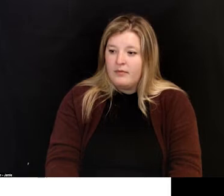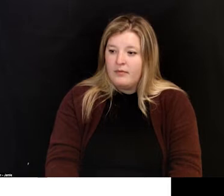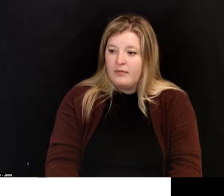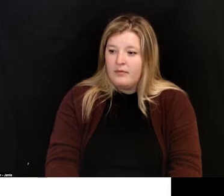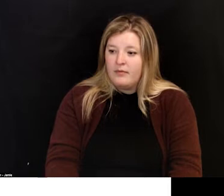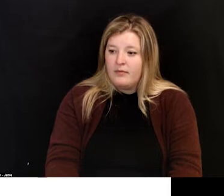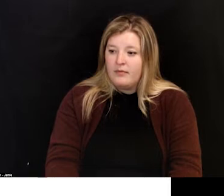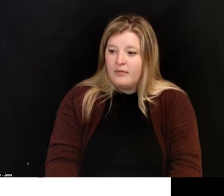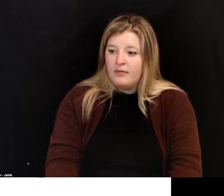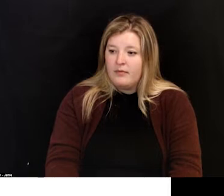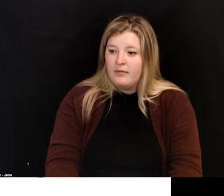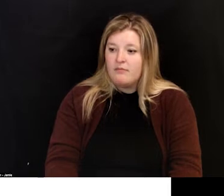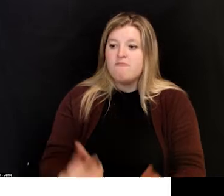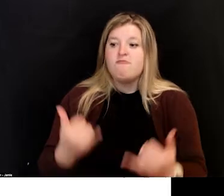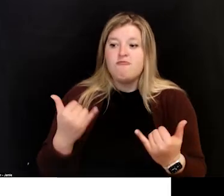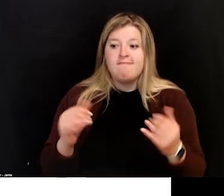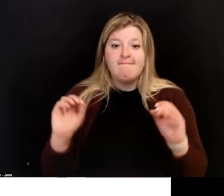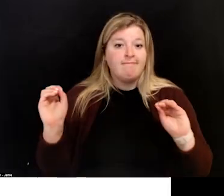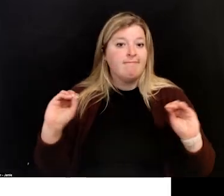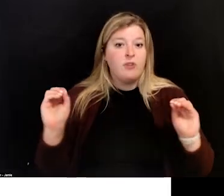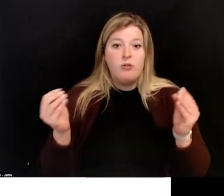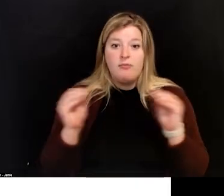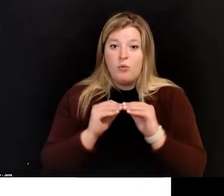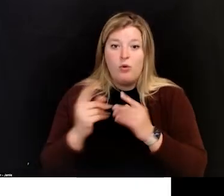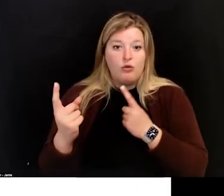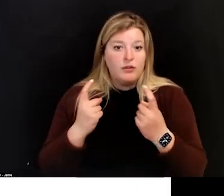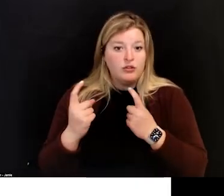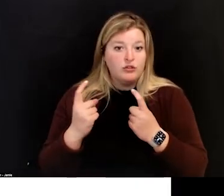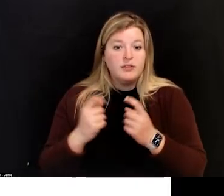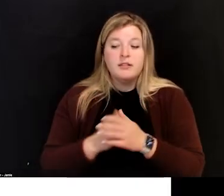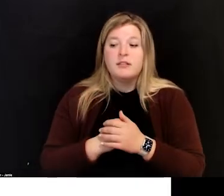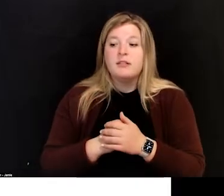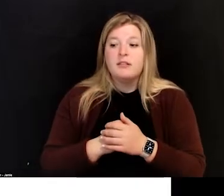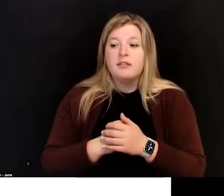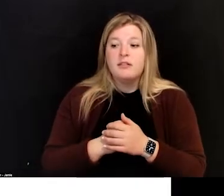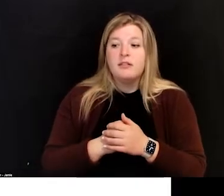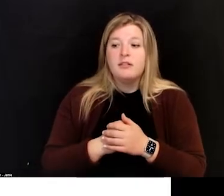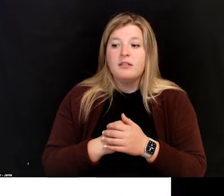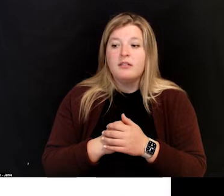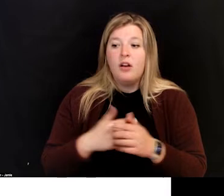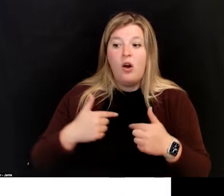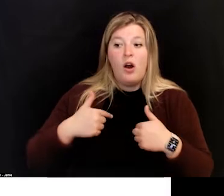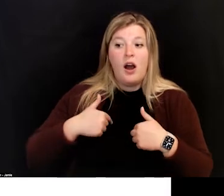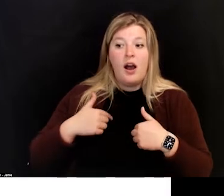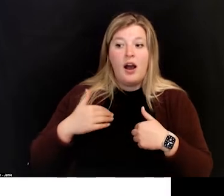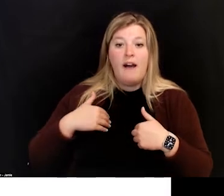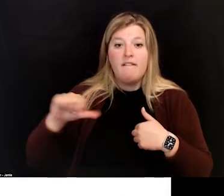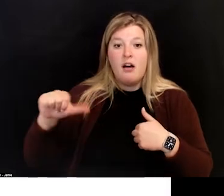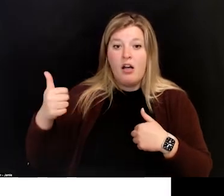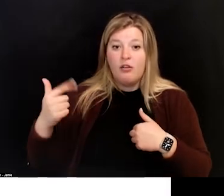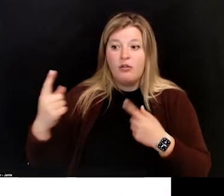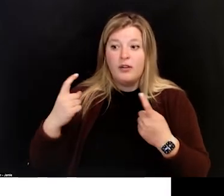Right now, we don't have any particular questions. So I think I have another question. By the way, guys, everybody, if you have question